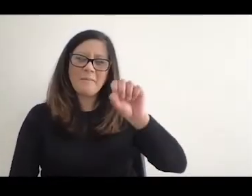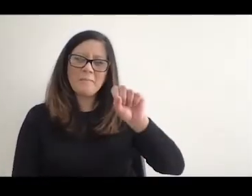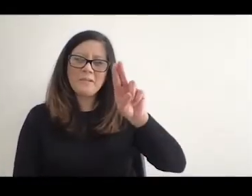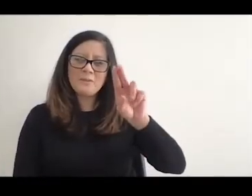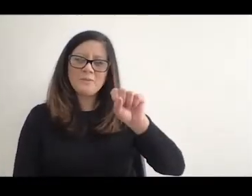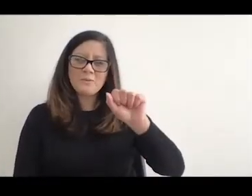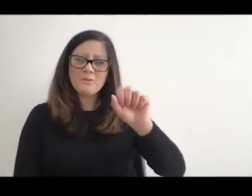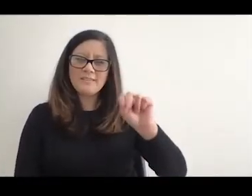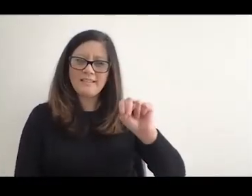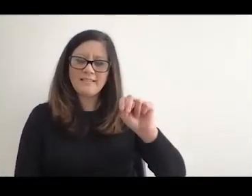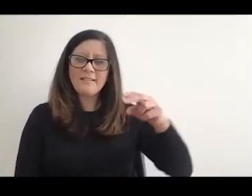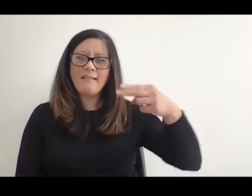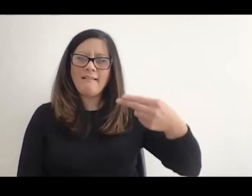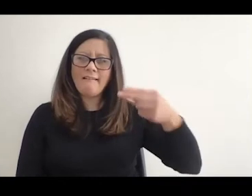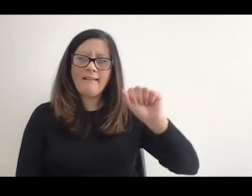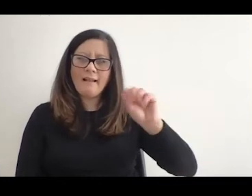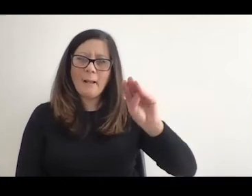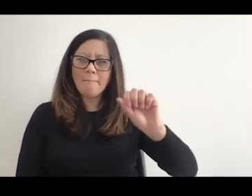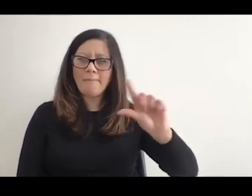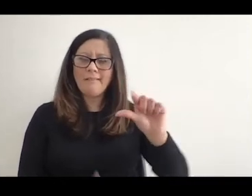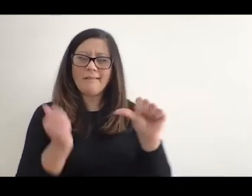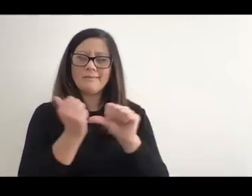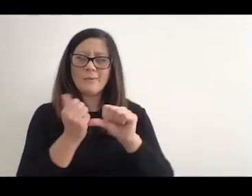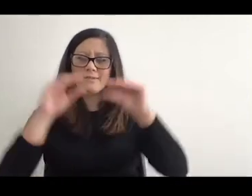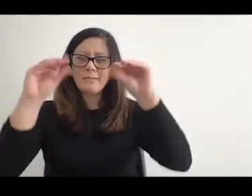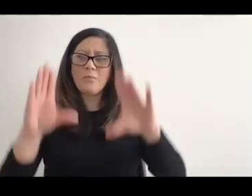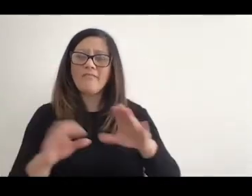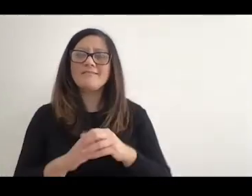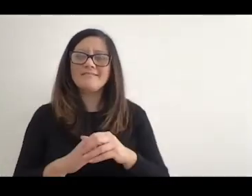I'm an associate professor in the textiles, fashion, merchandising and design program